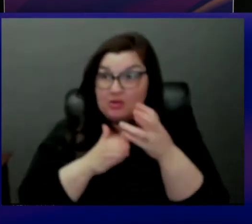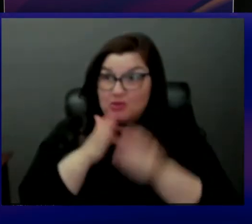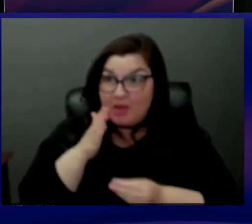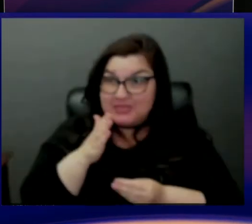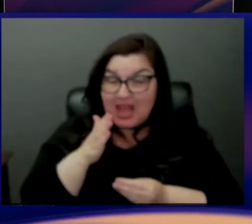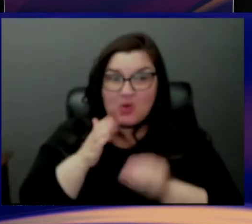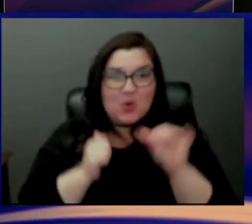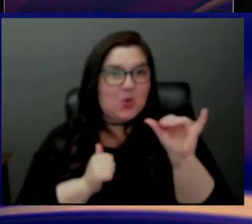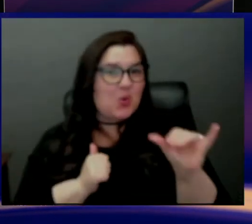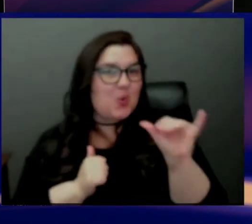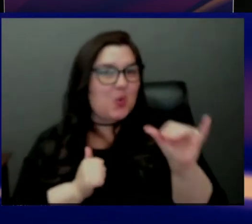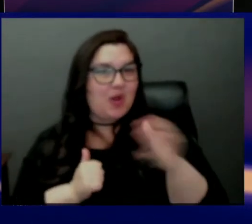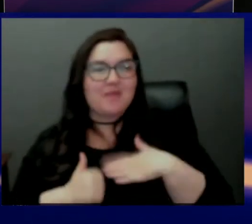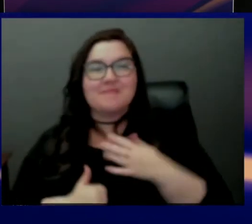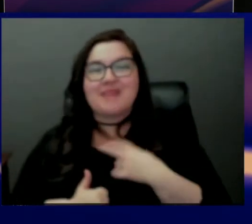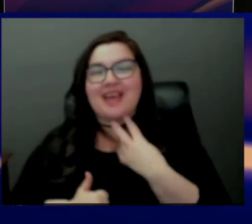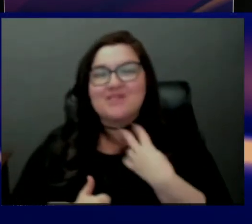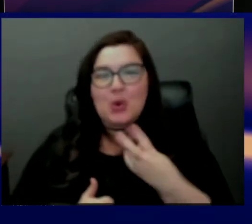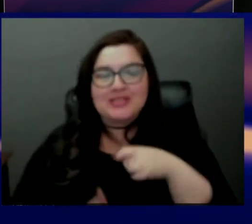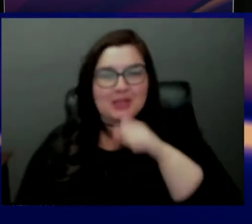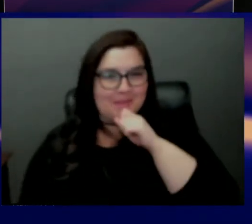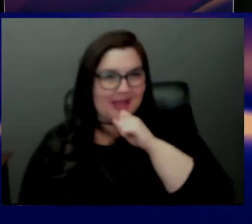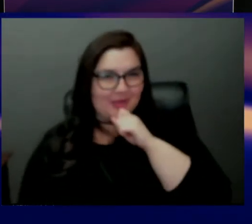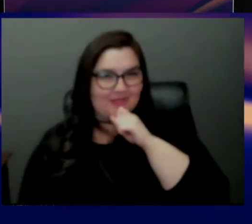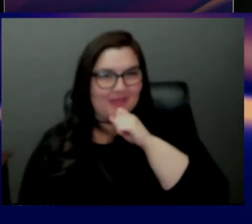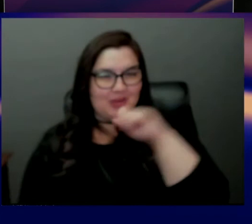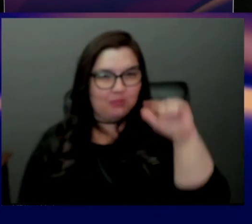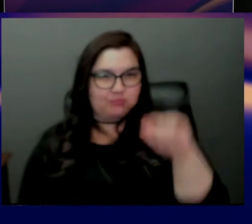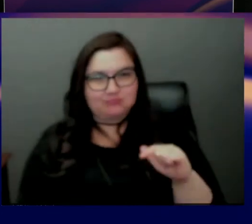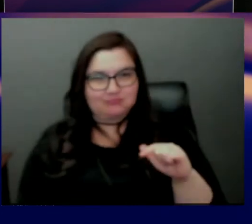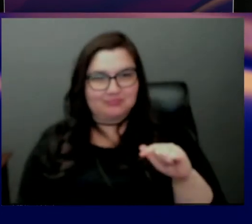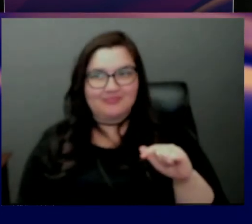My voice or the microphone dropped out at that point. Wonderful, wonderful Steve.